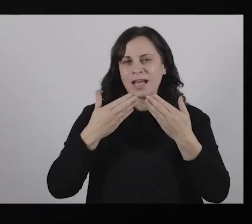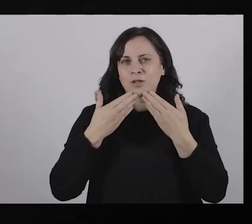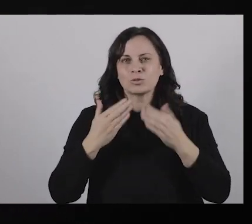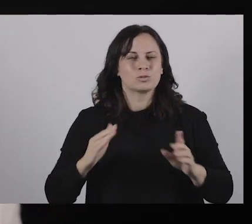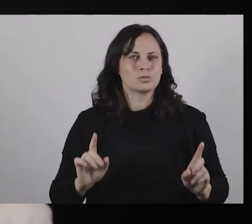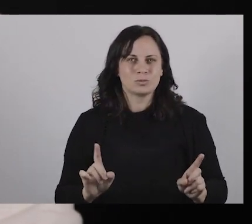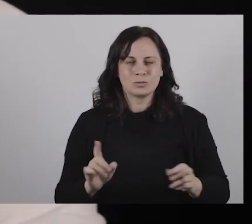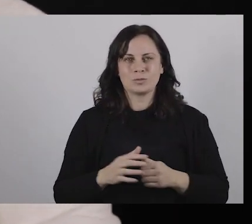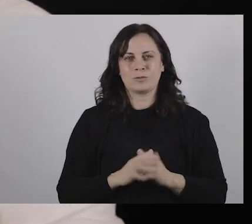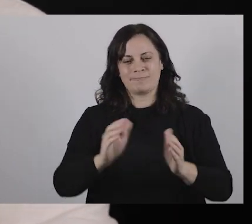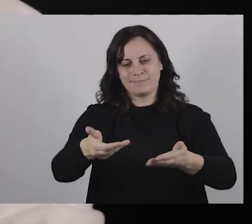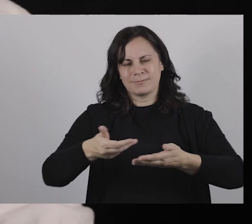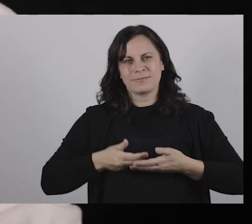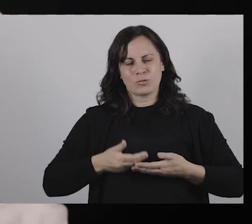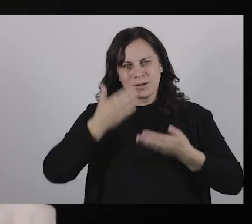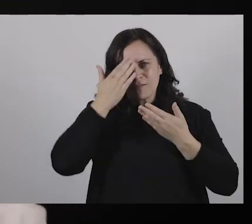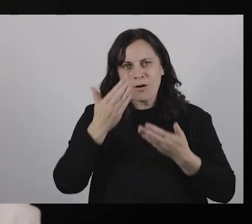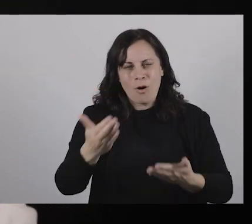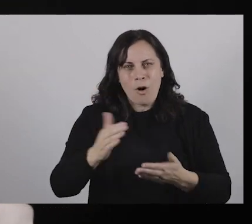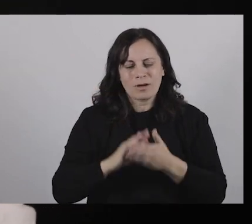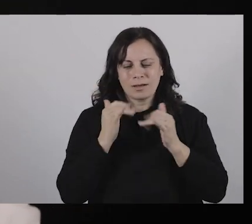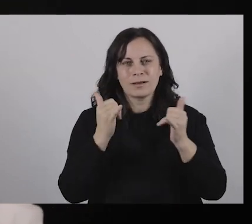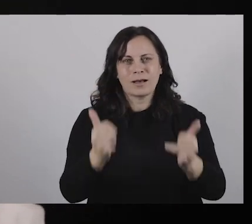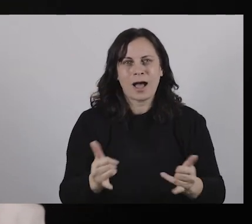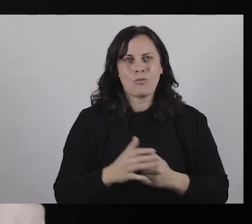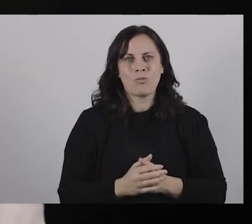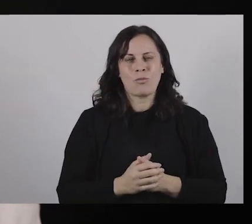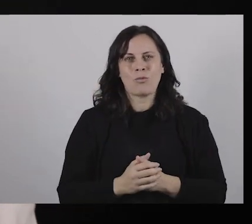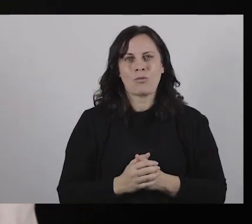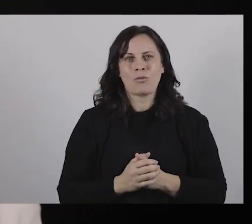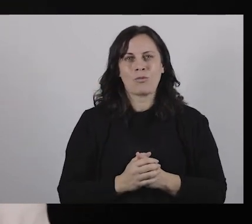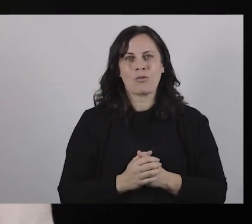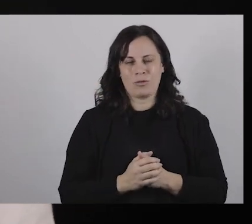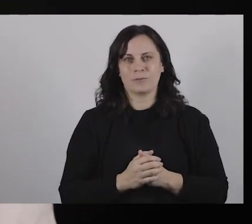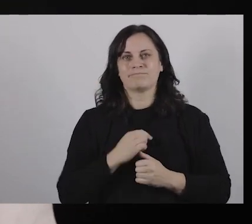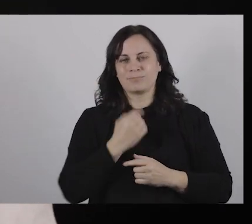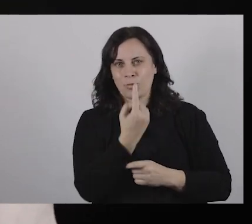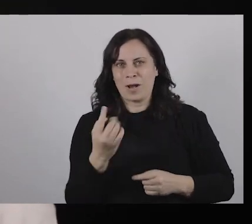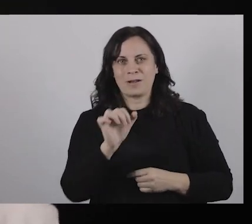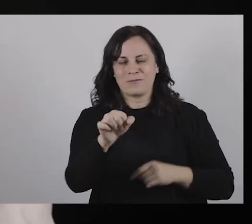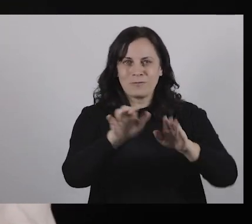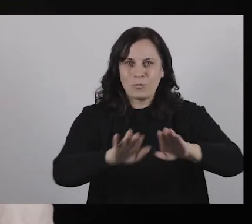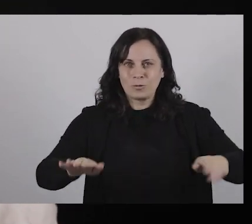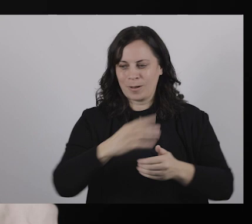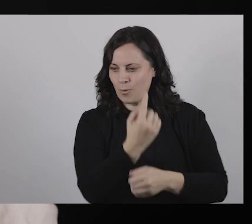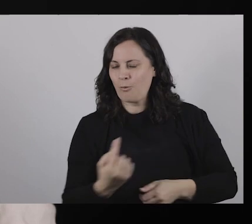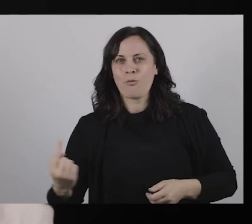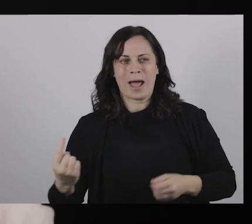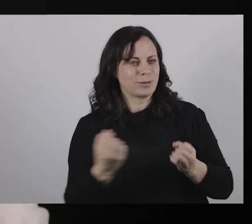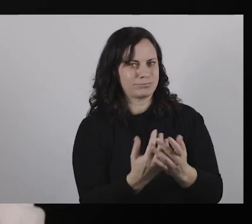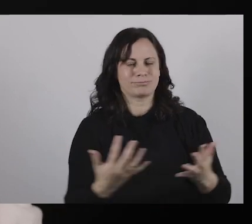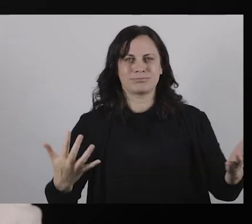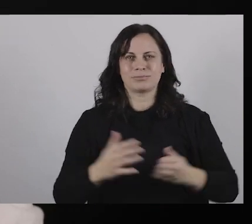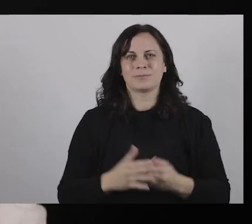stand grateful for the honour you have bestowed upon their son.